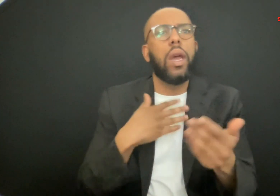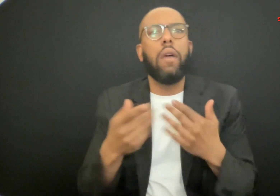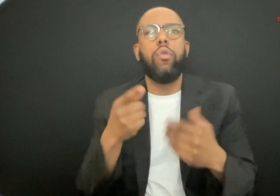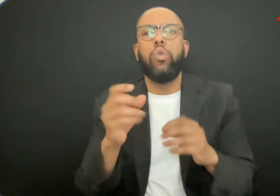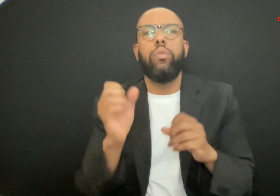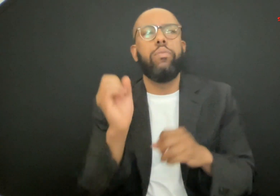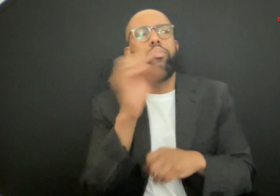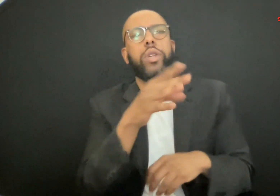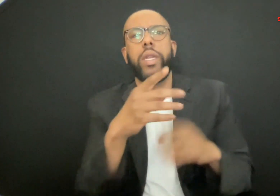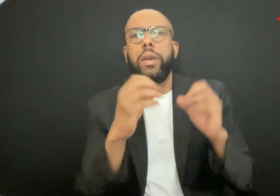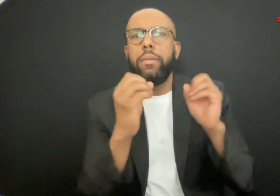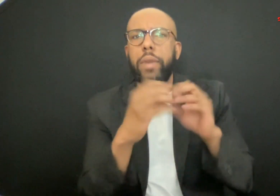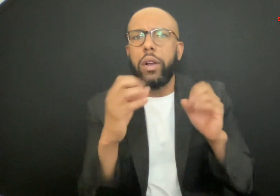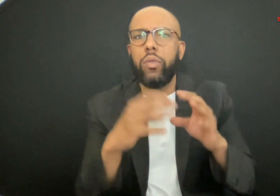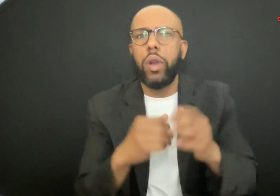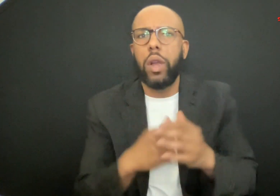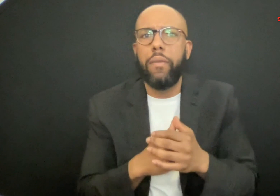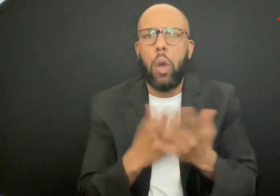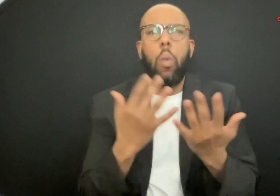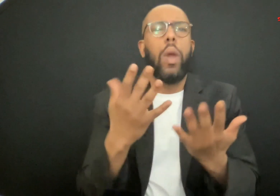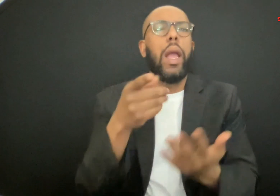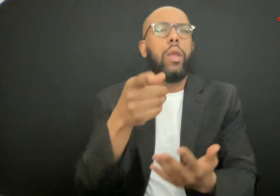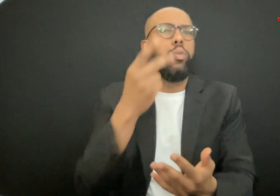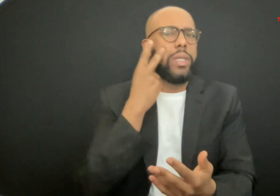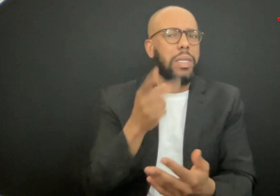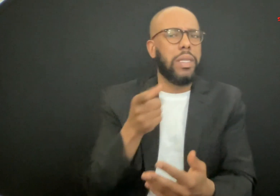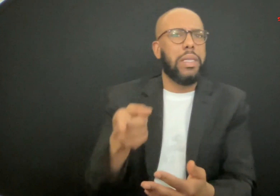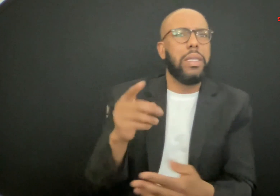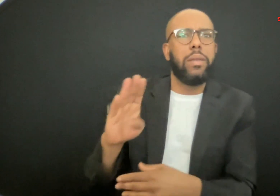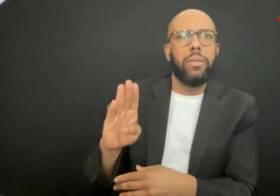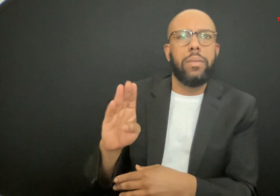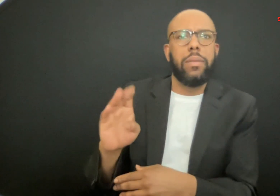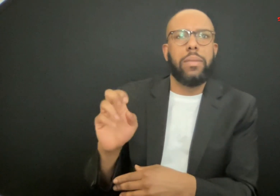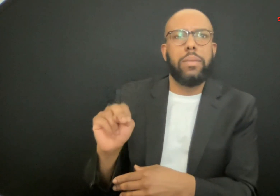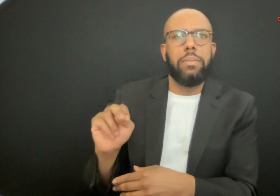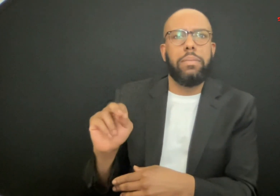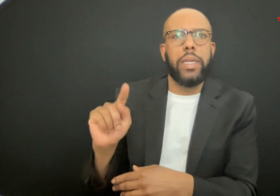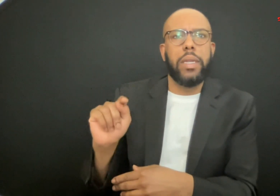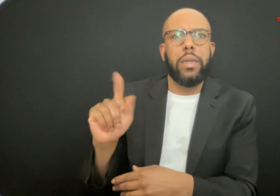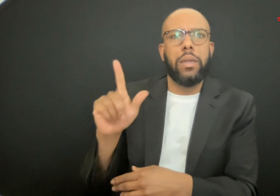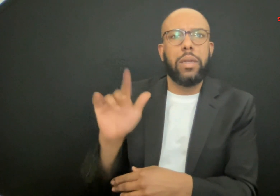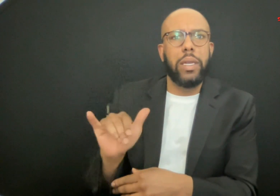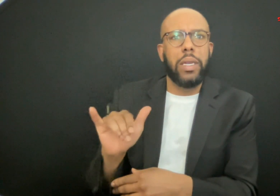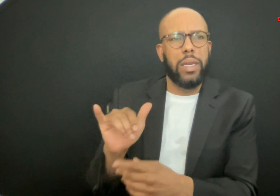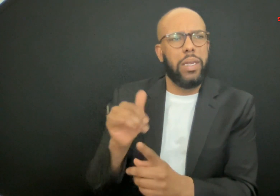you put in the microwave wait until you meet Bentley the cat